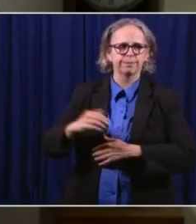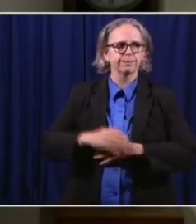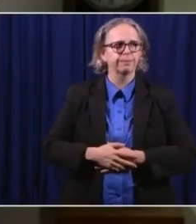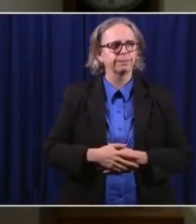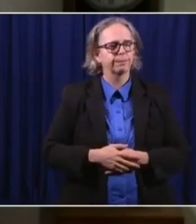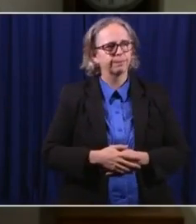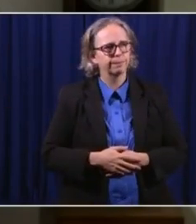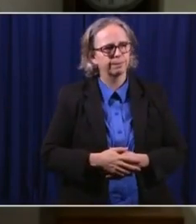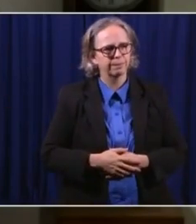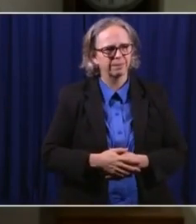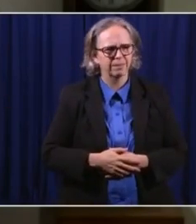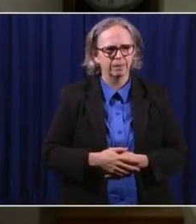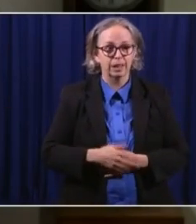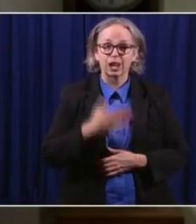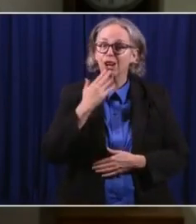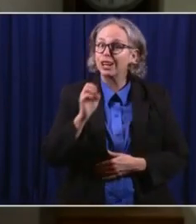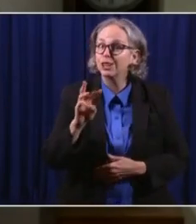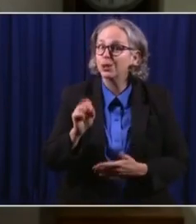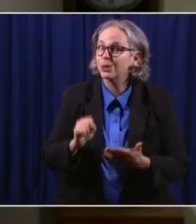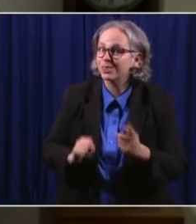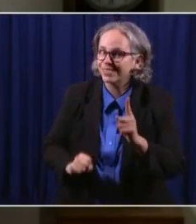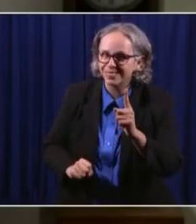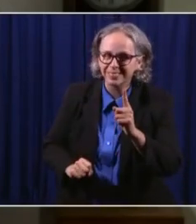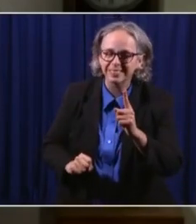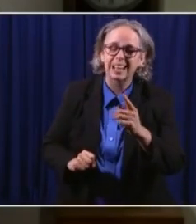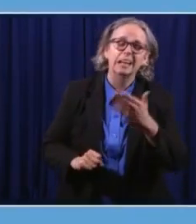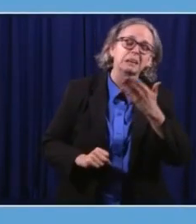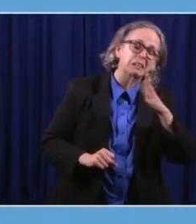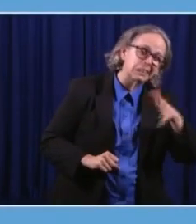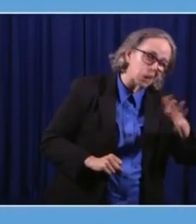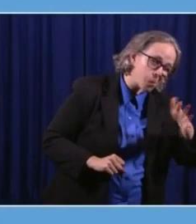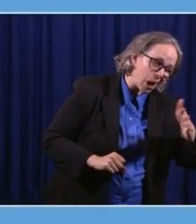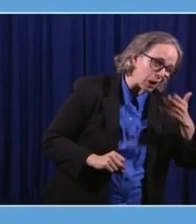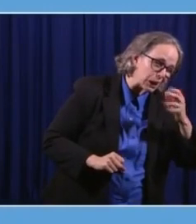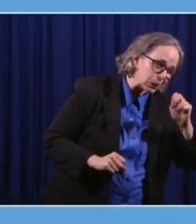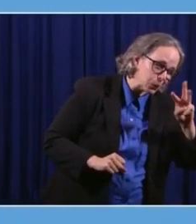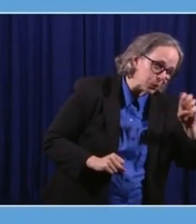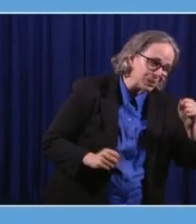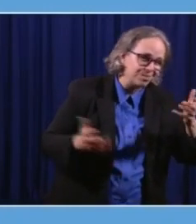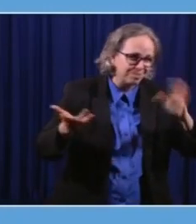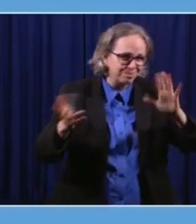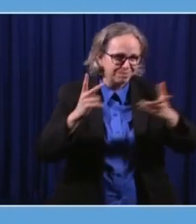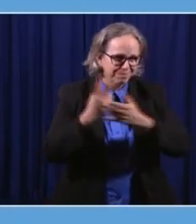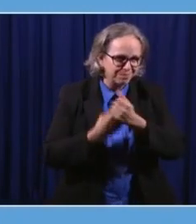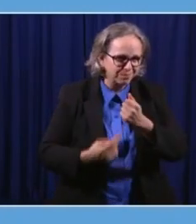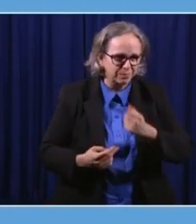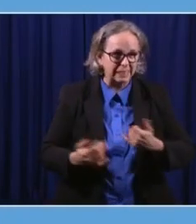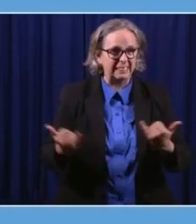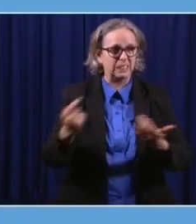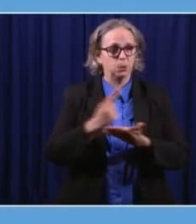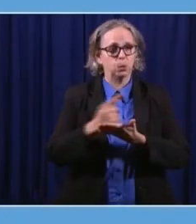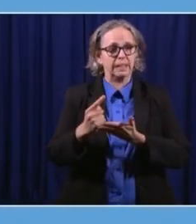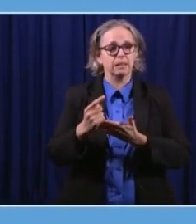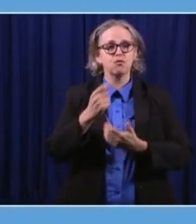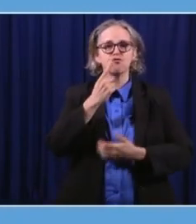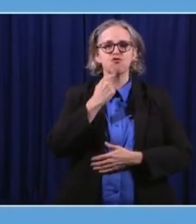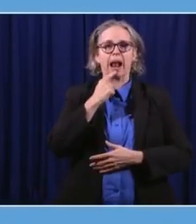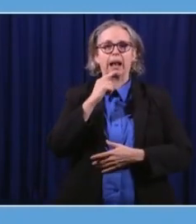AS A WHOLE. LET'S TURN TO THE COLOR MAP NOW ERIC.